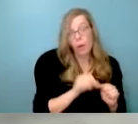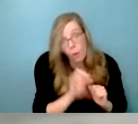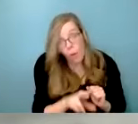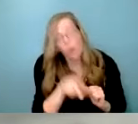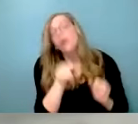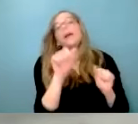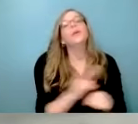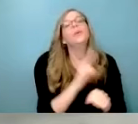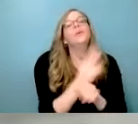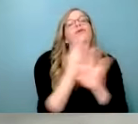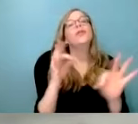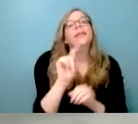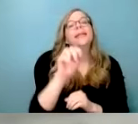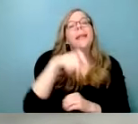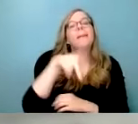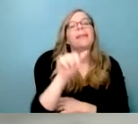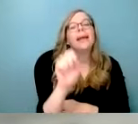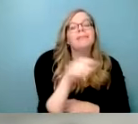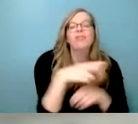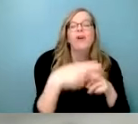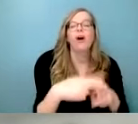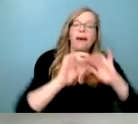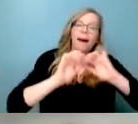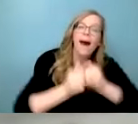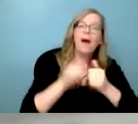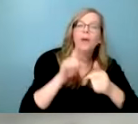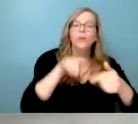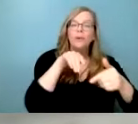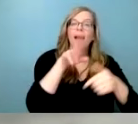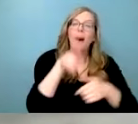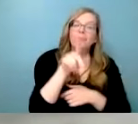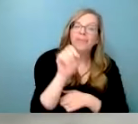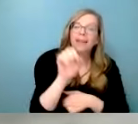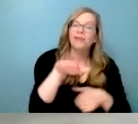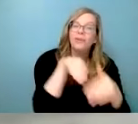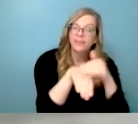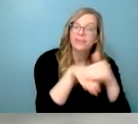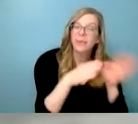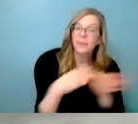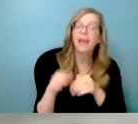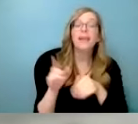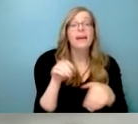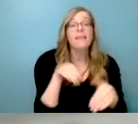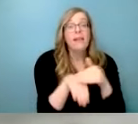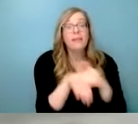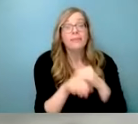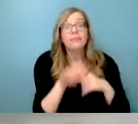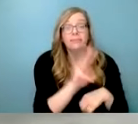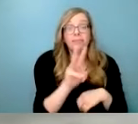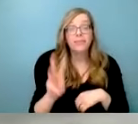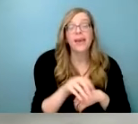titled how to update your accessibility plan available at accessibilitymb.ca